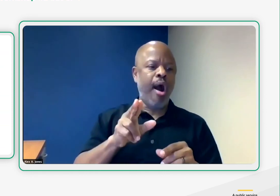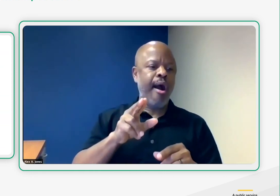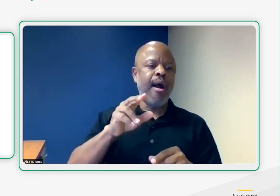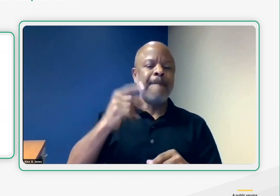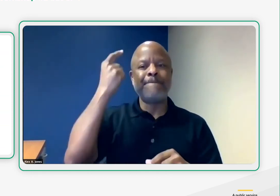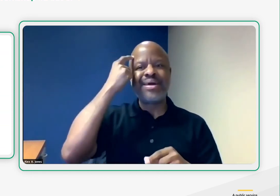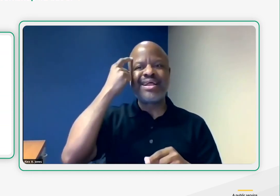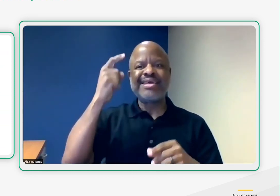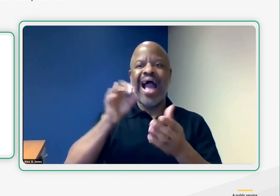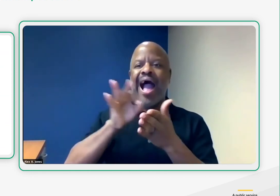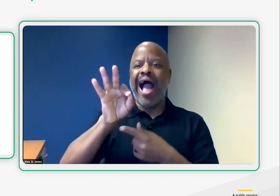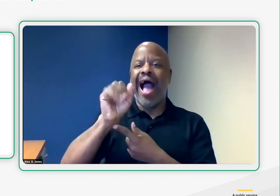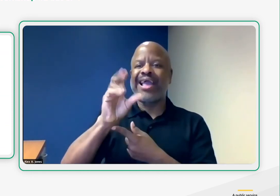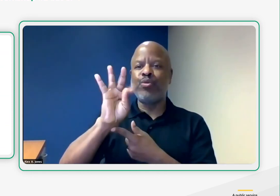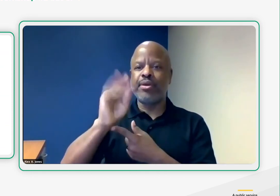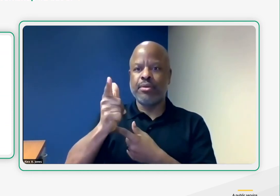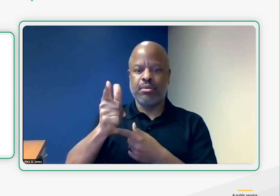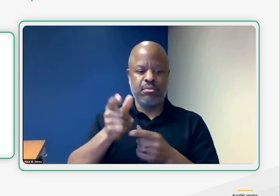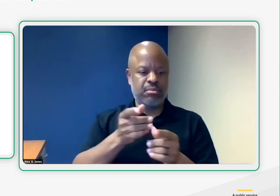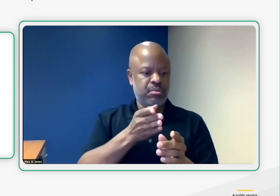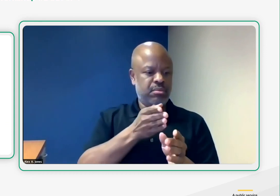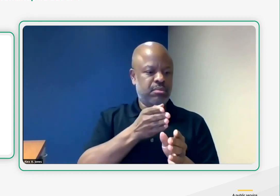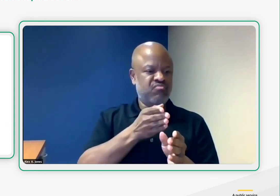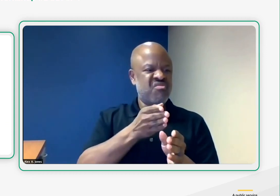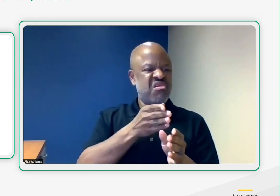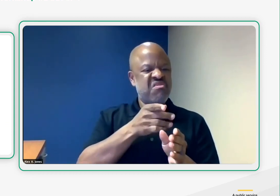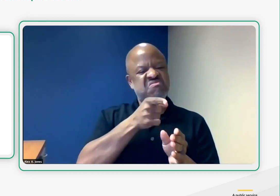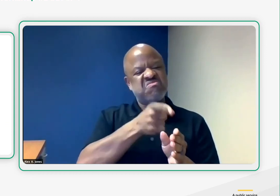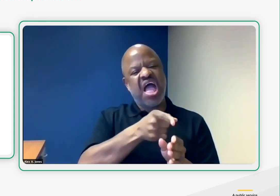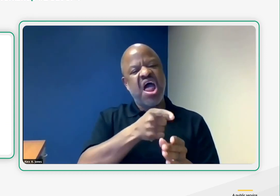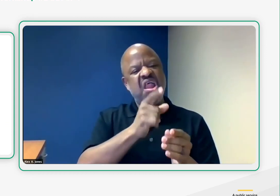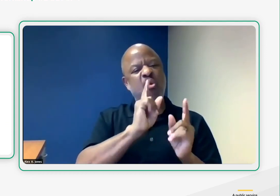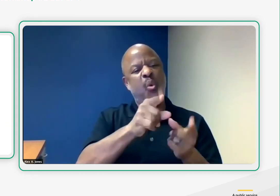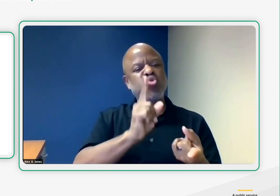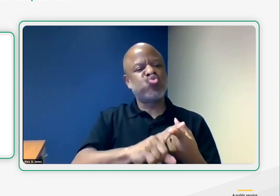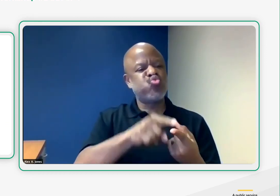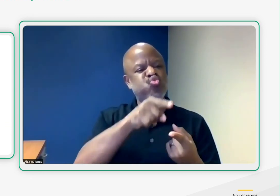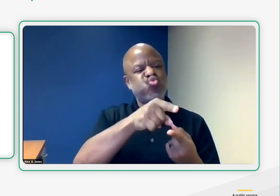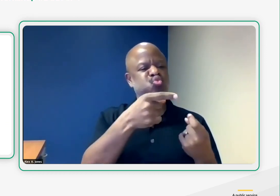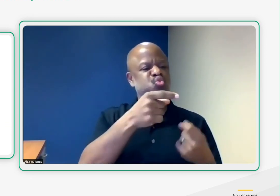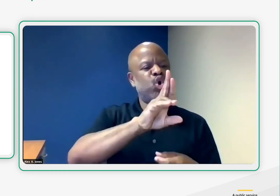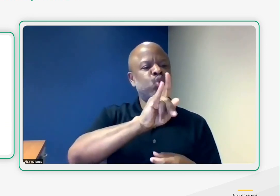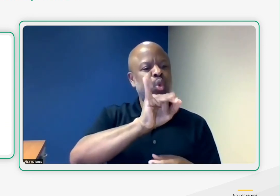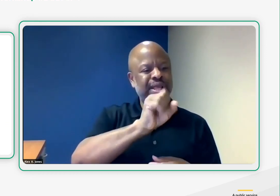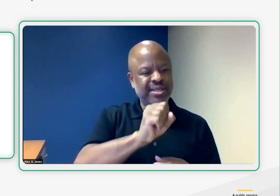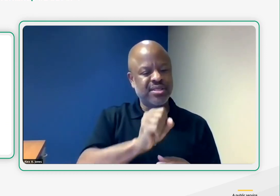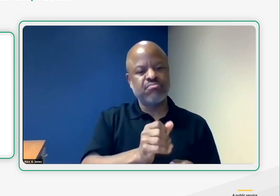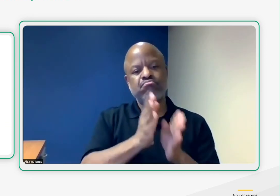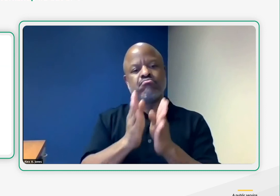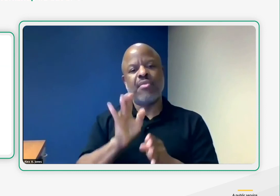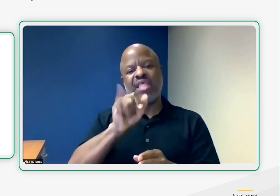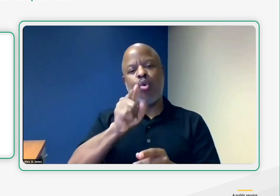Or, our mental accounting,